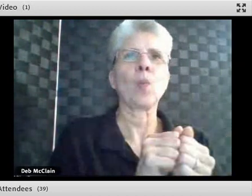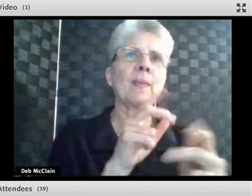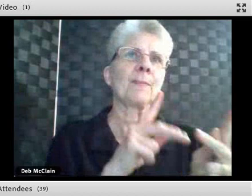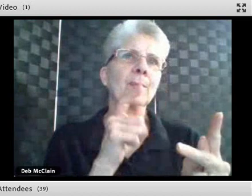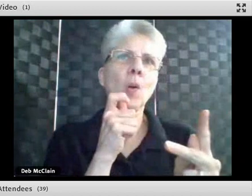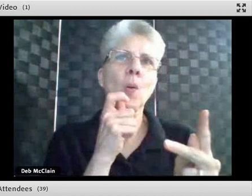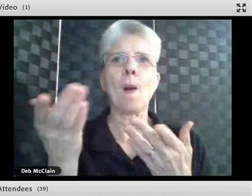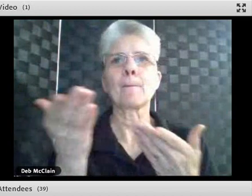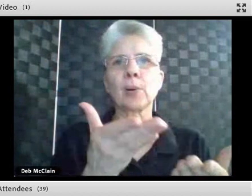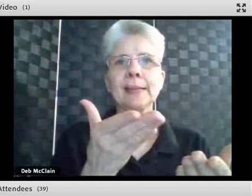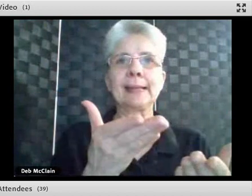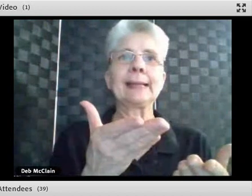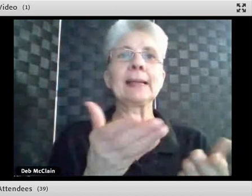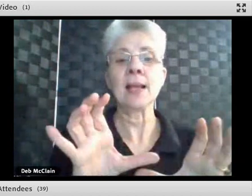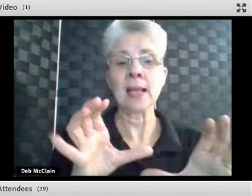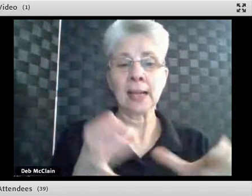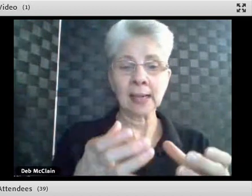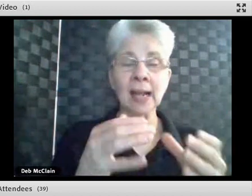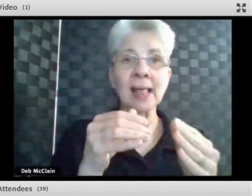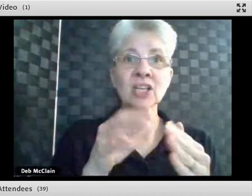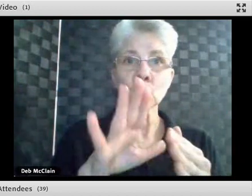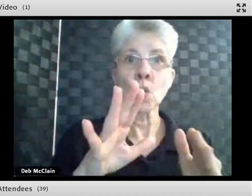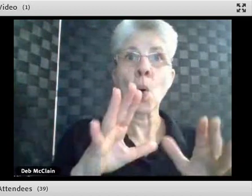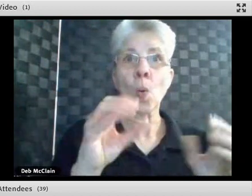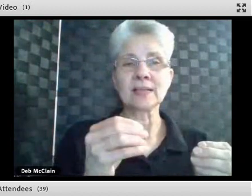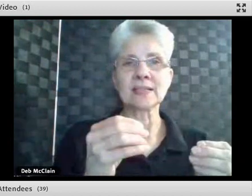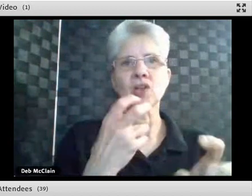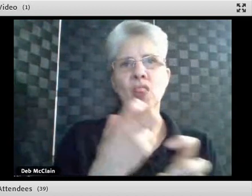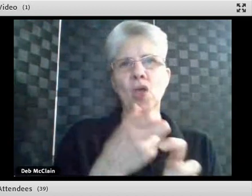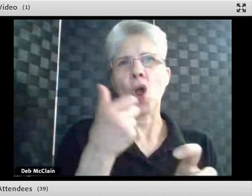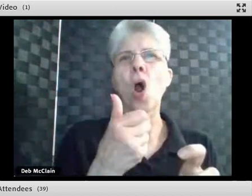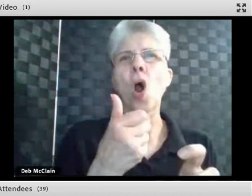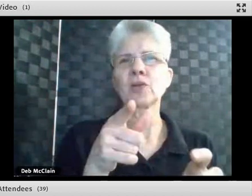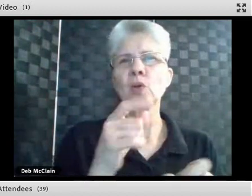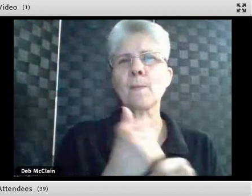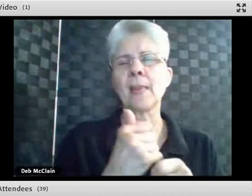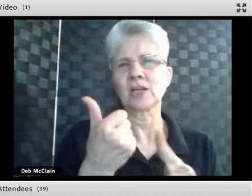who are bringing collections into your organization, the harder that you're kind of making it on yourself